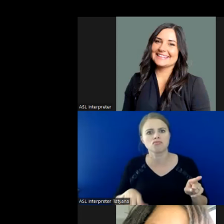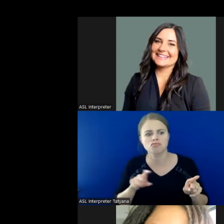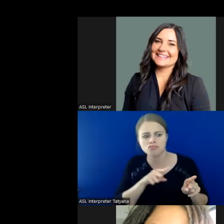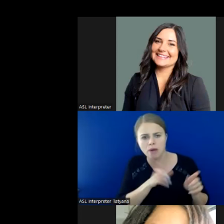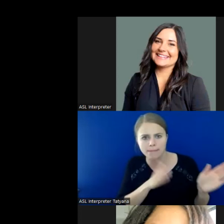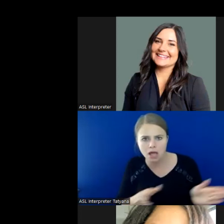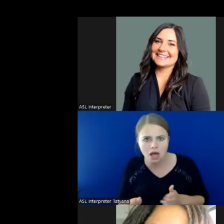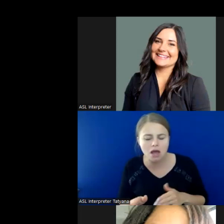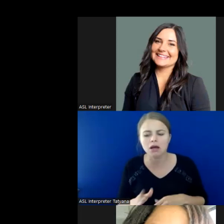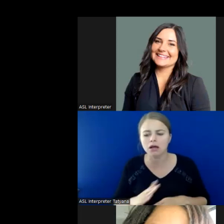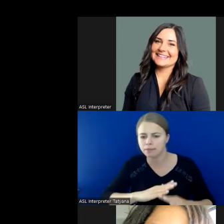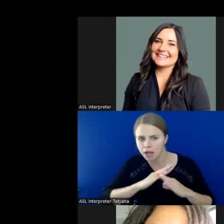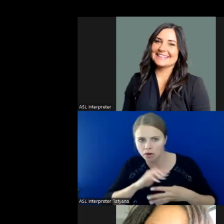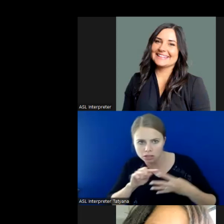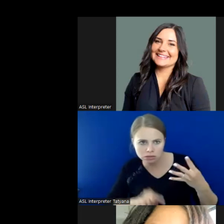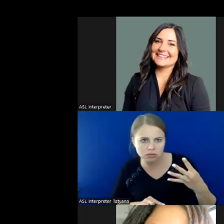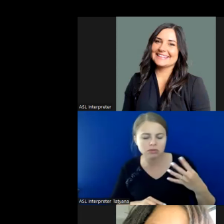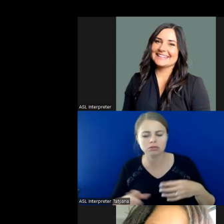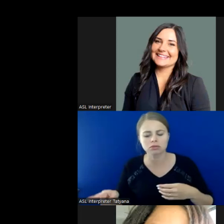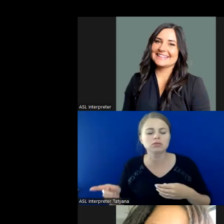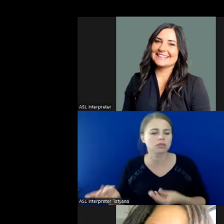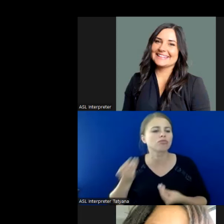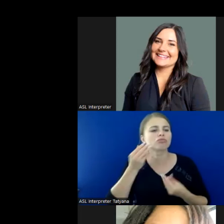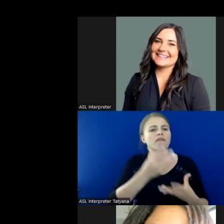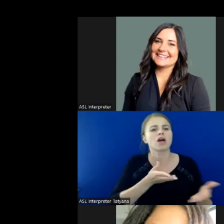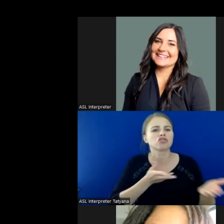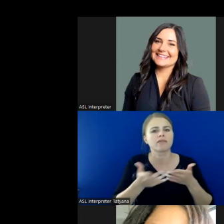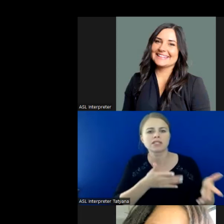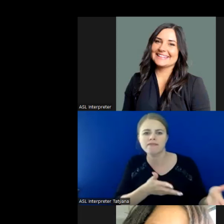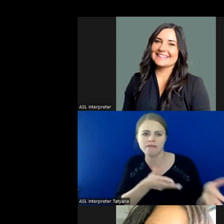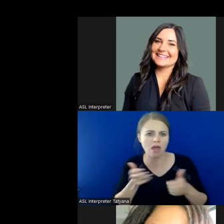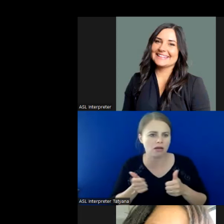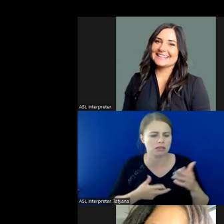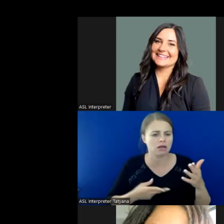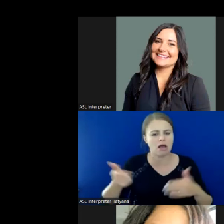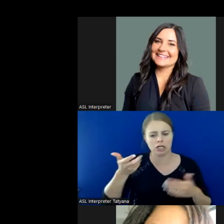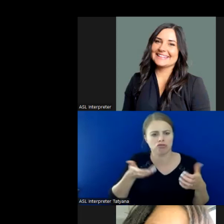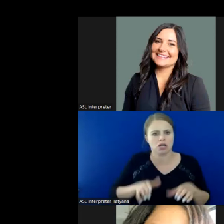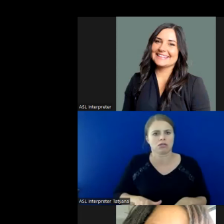Here's the barriers. And they can provide the services faster and there's a much higher chance that the alternate means